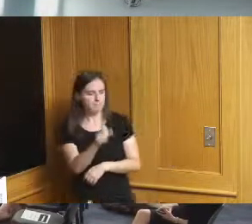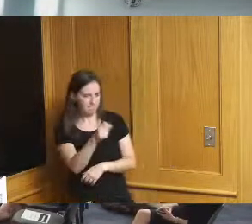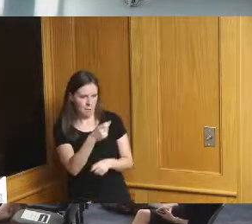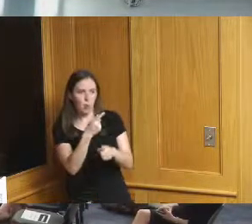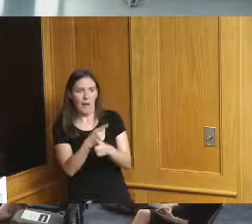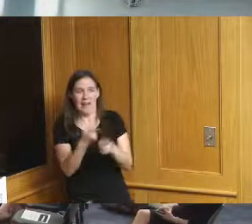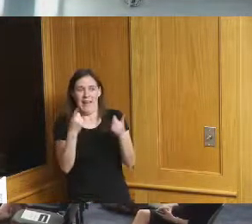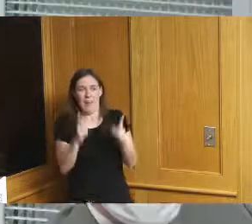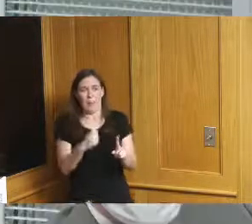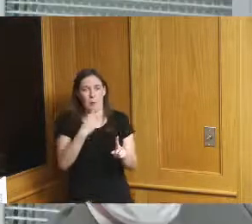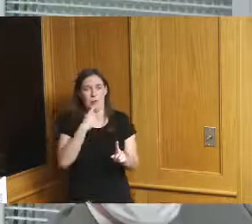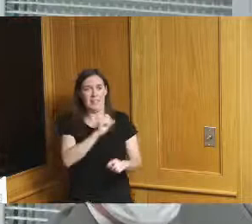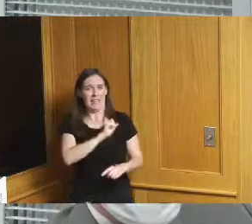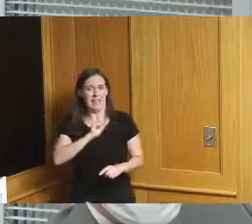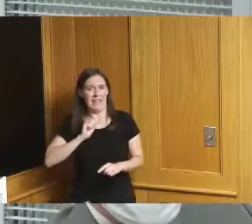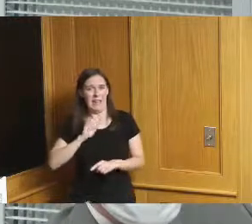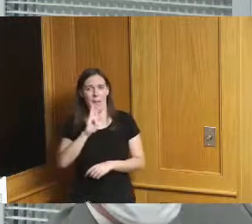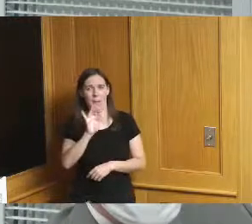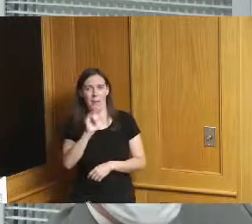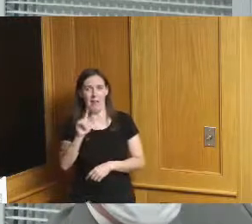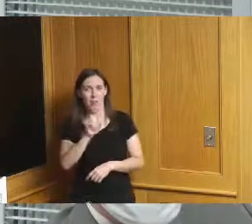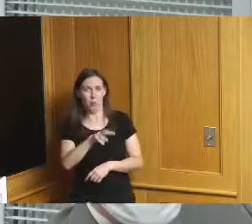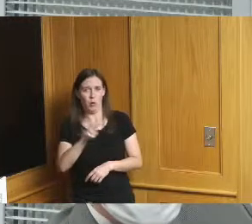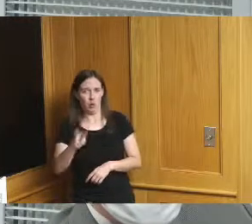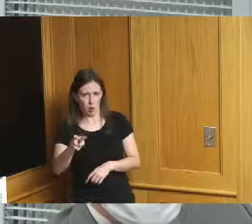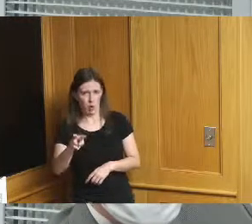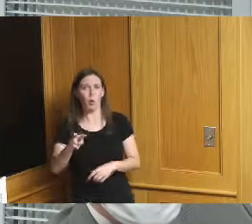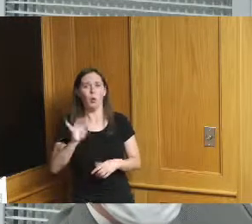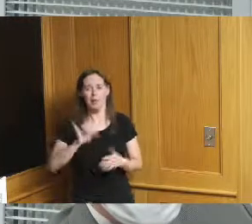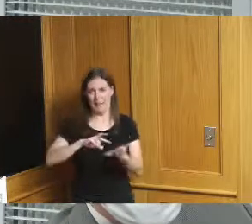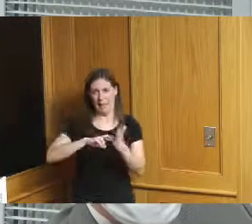which essentially prevented mandates from the Ohio Department of Health and the Governor